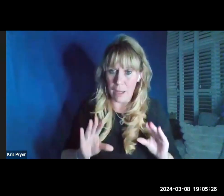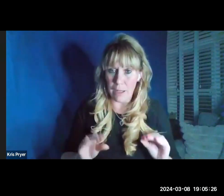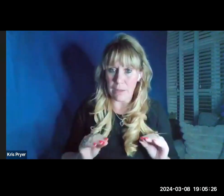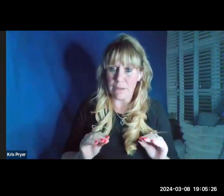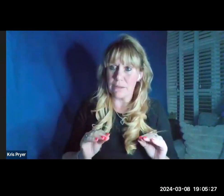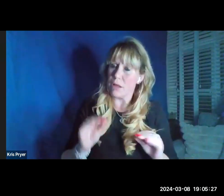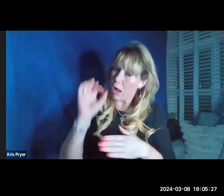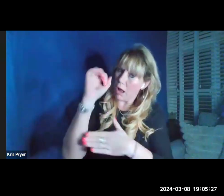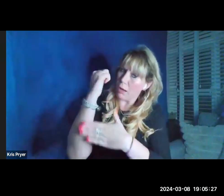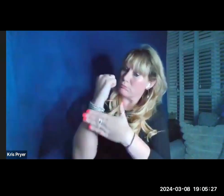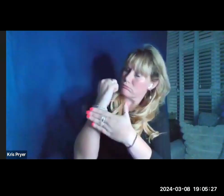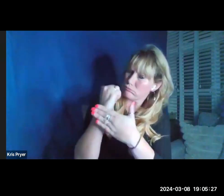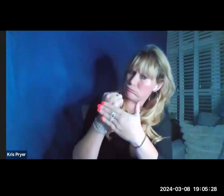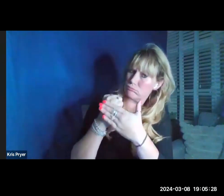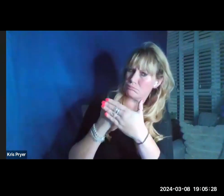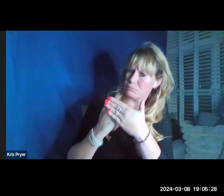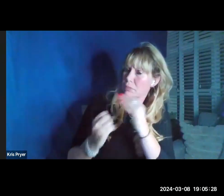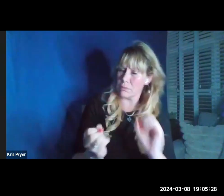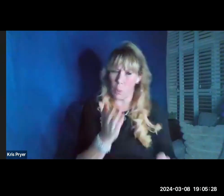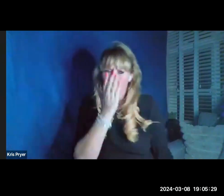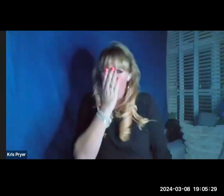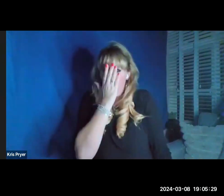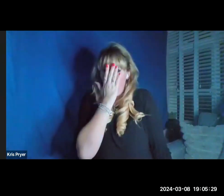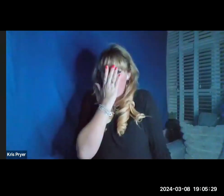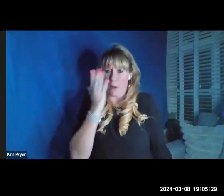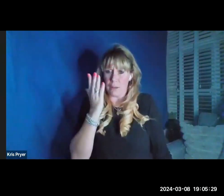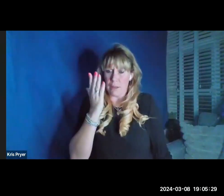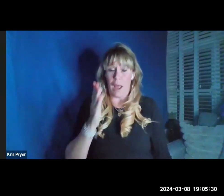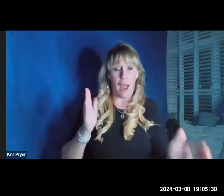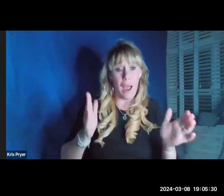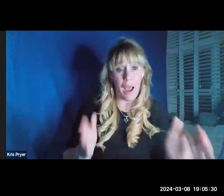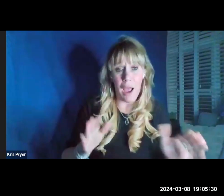gotta start learning how to say no,